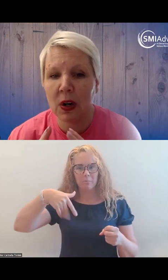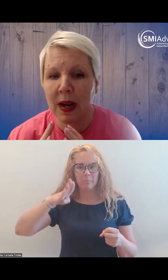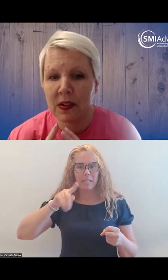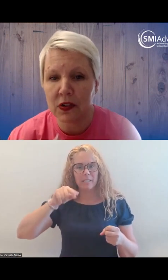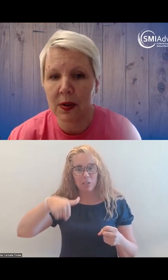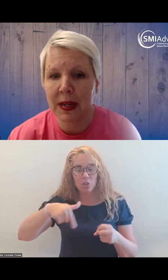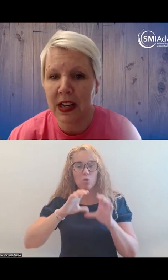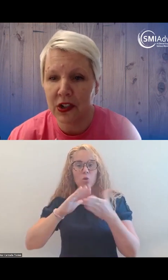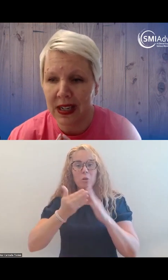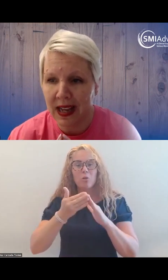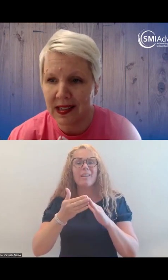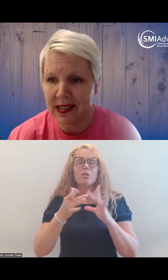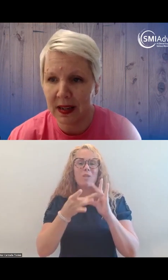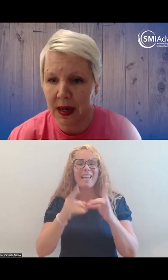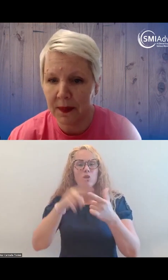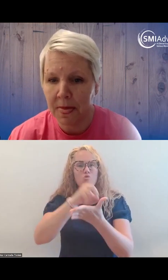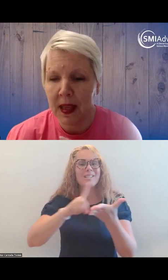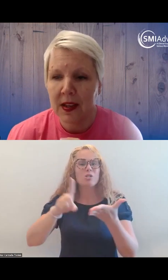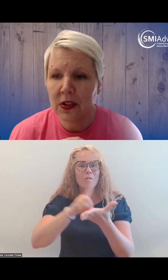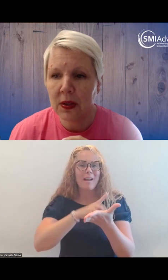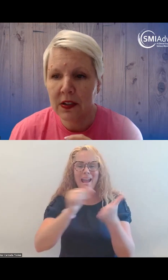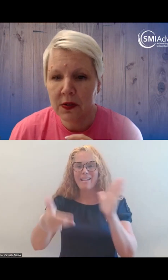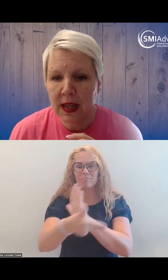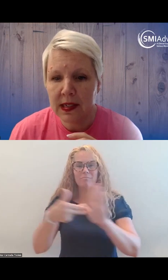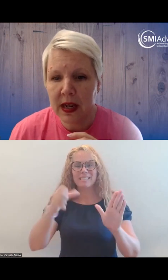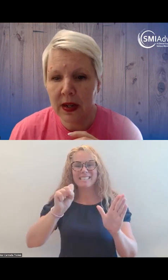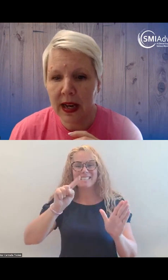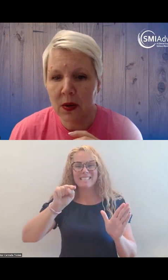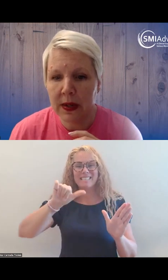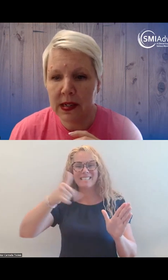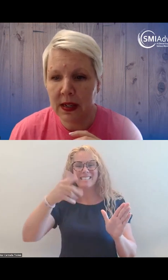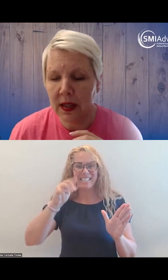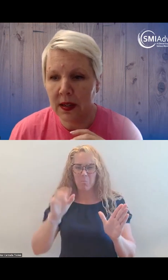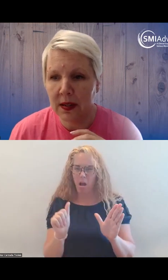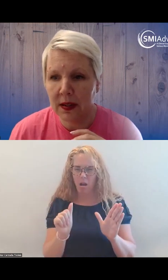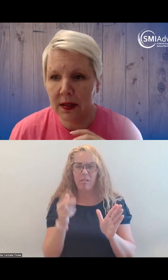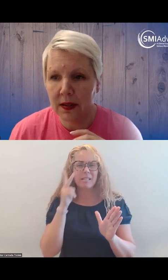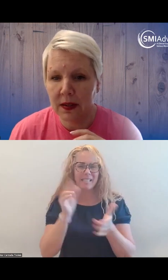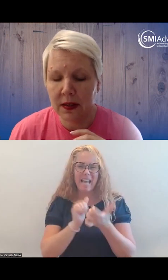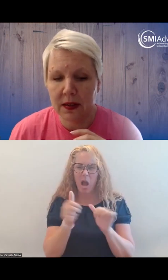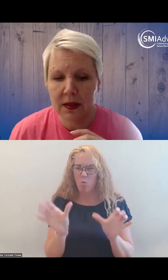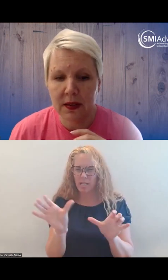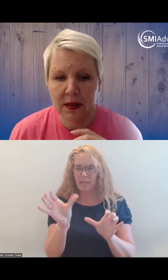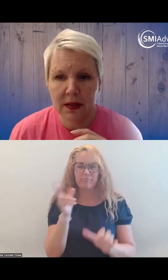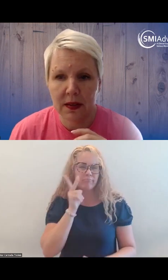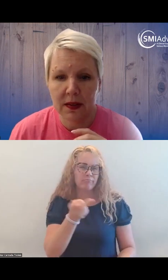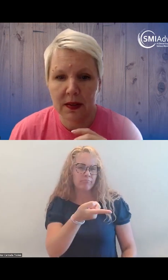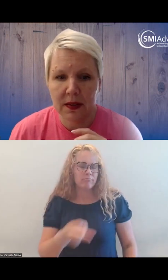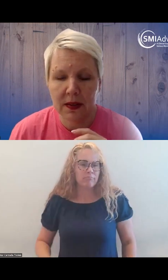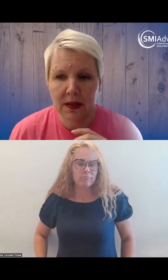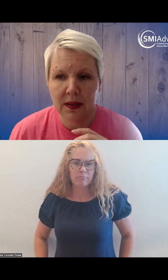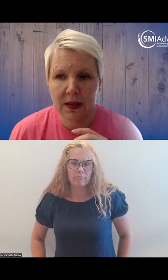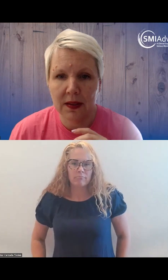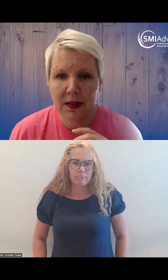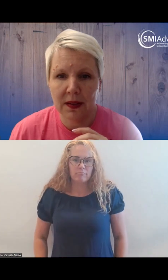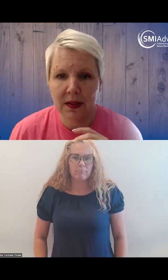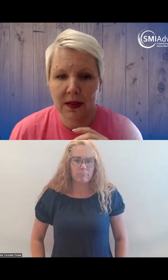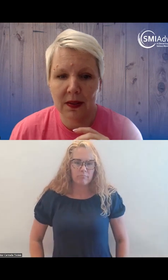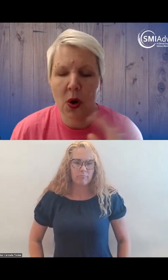AROUND DISCRIMINATION AND STIGMA. LET'S FIND OUT HOW WE DID.